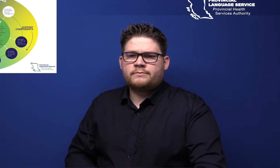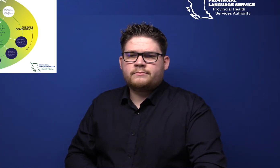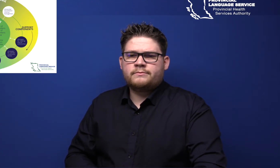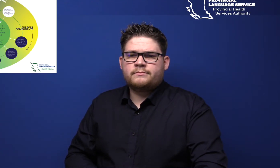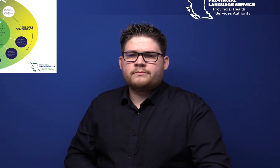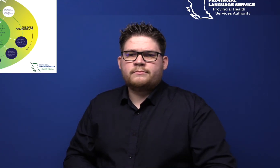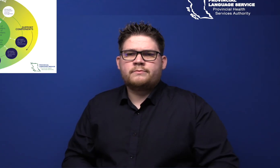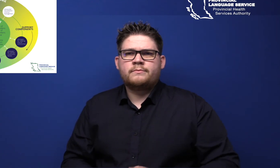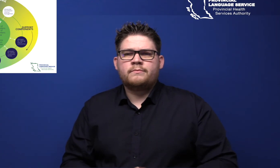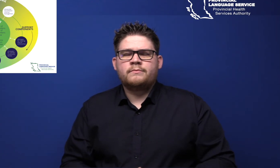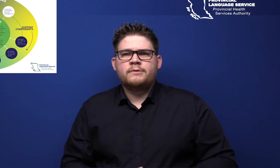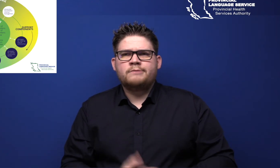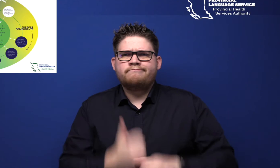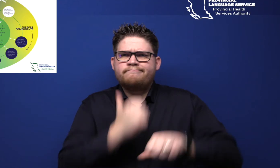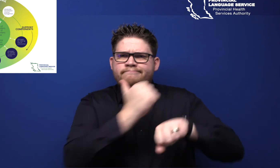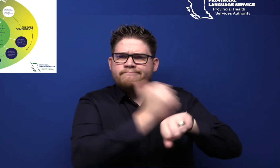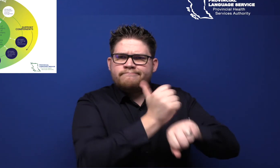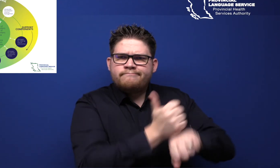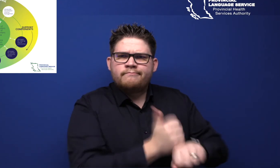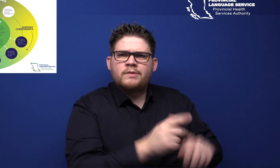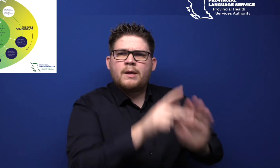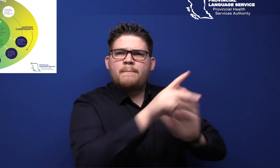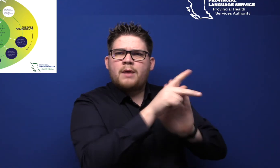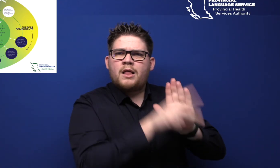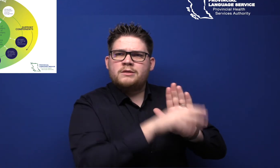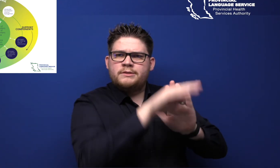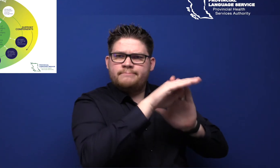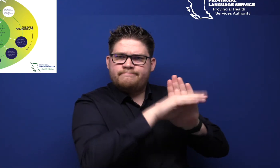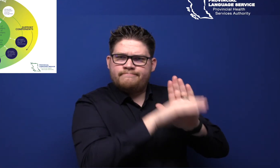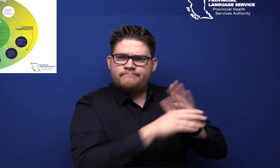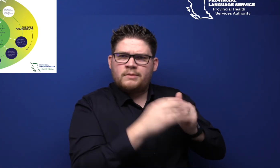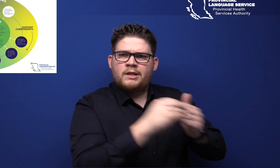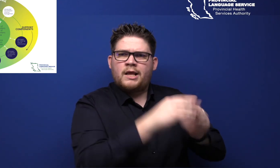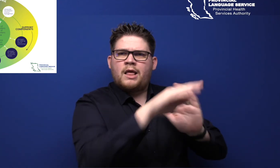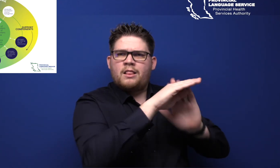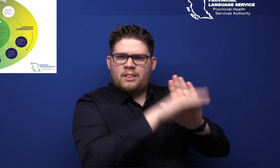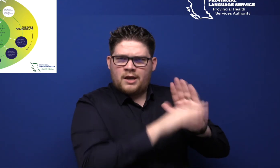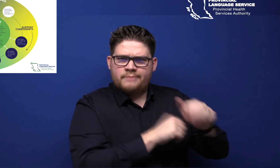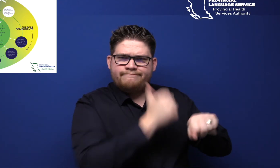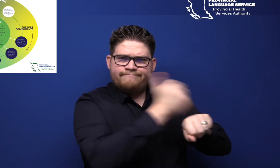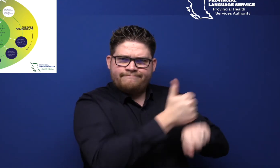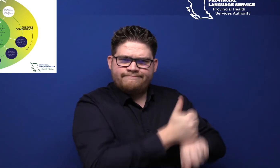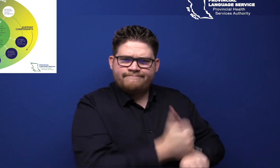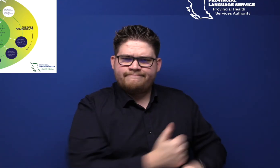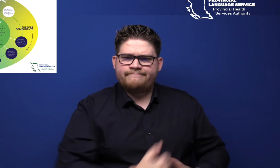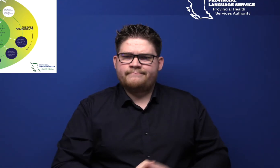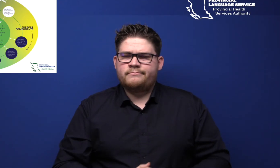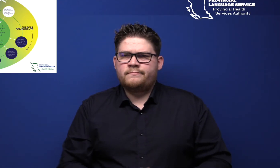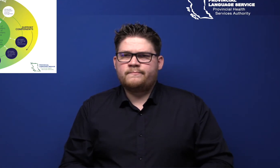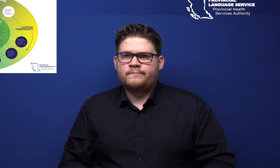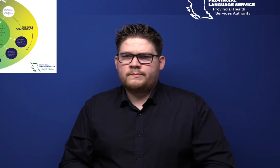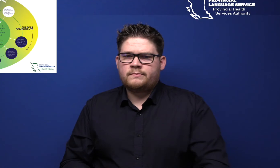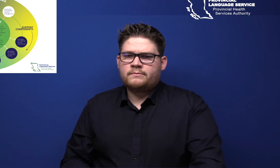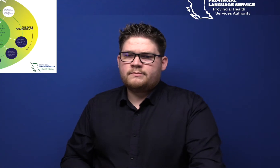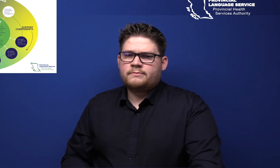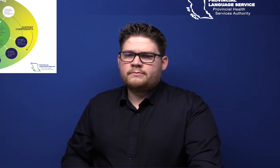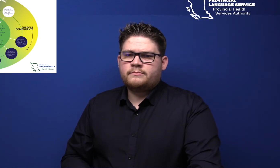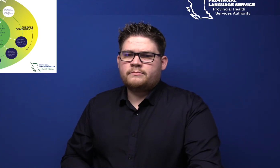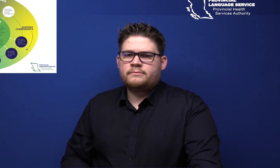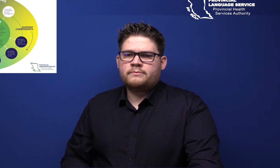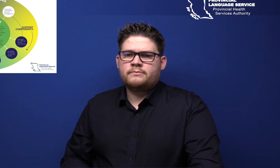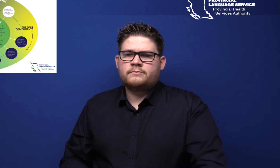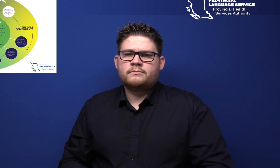POLICY GUIDELINES WILL BE ESTABLISHED BY PLS.